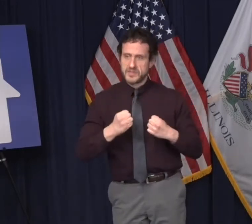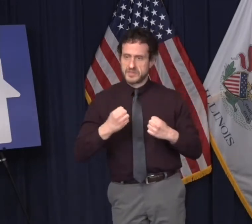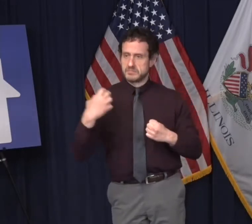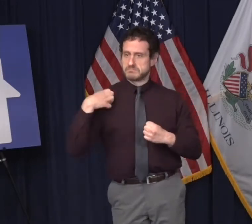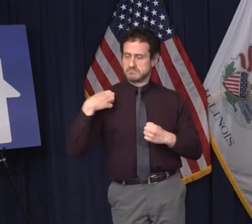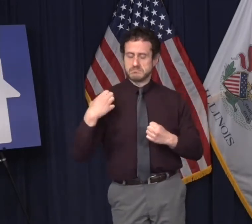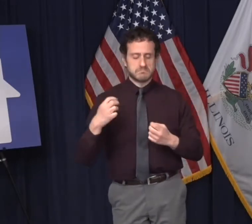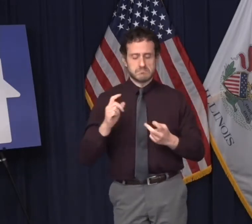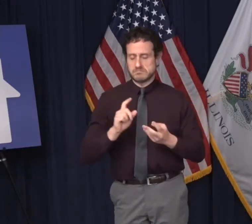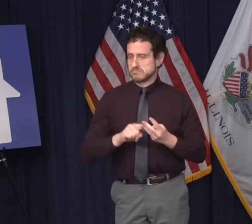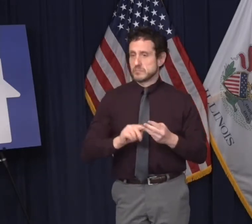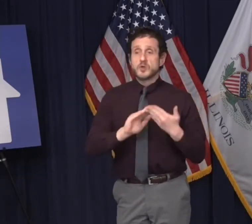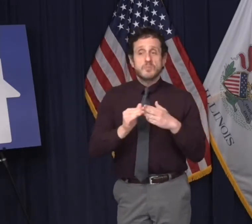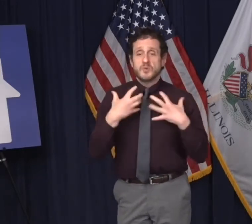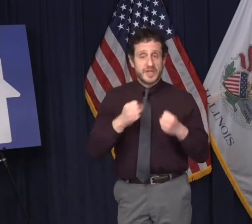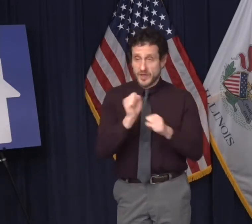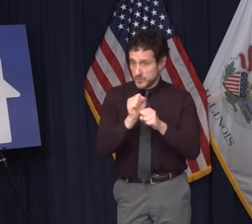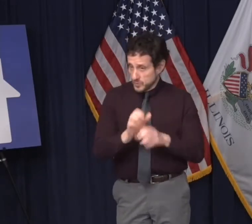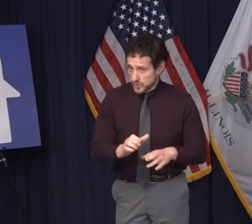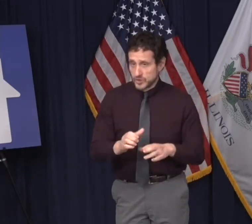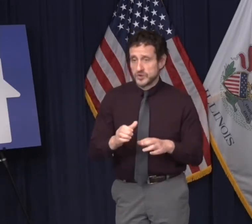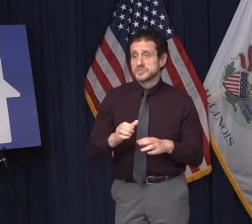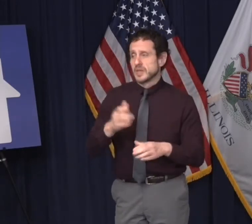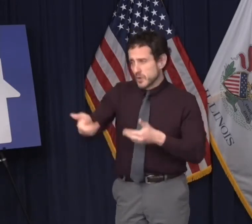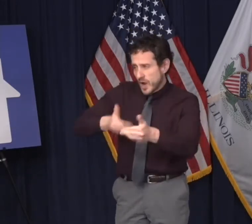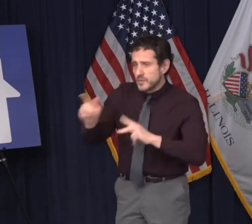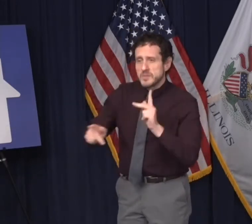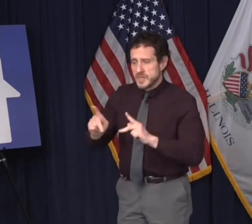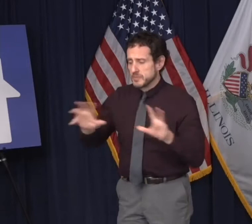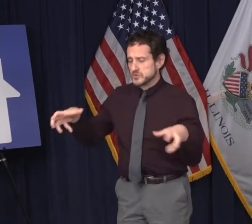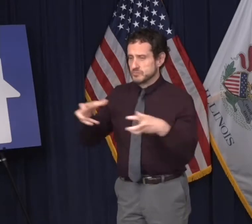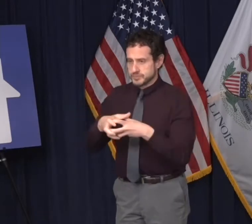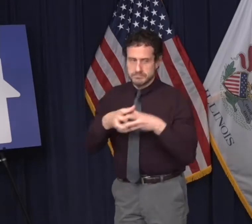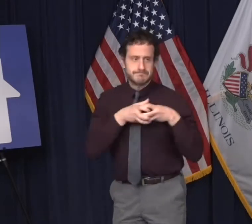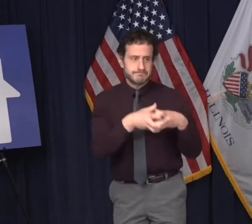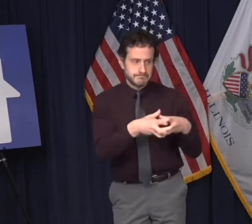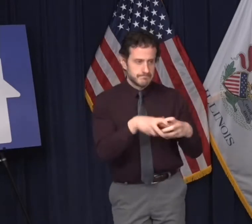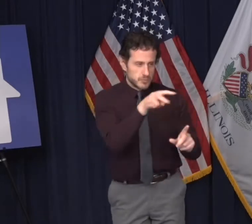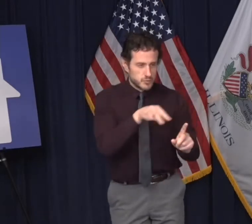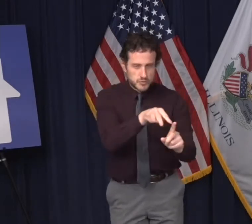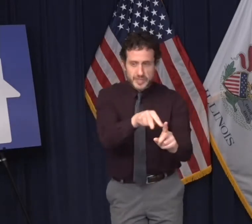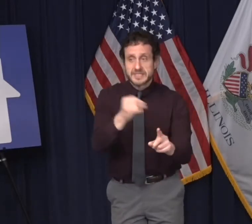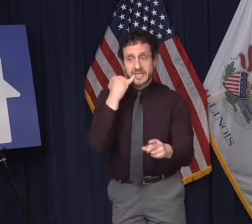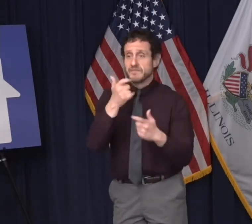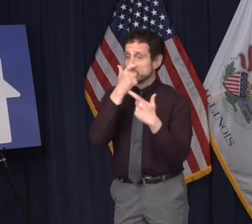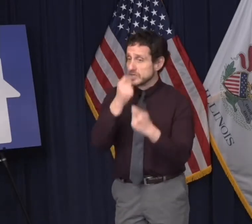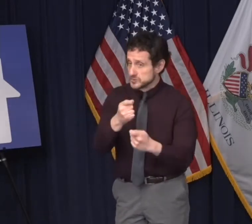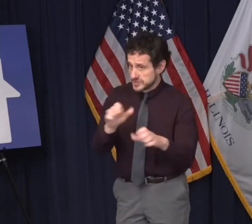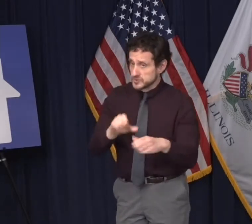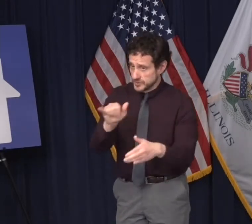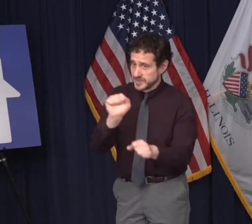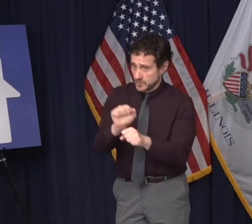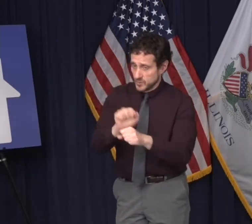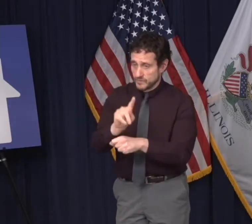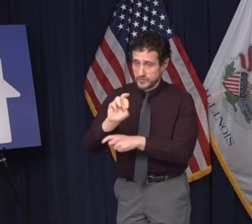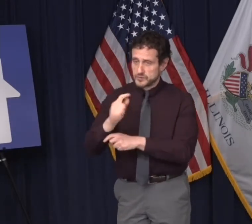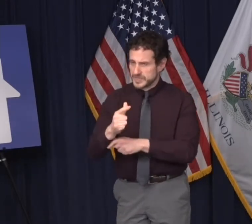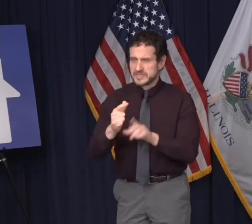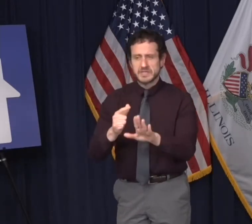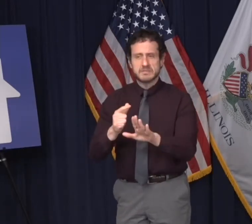GRADUATE STUDENTS, VOLUNTEERS, RETIRED HEALTH PROFESSIONALS, LOCAL HEALTH OFFICIALS, COMMUNITY HEALTH WORKERS AND NEW HIRES. IF YOU ARE INTERESTED IN BEING A